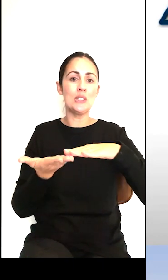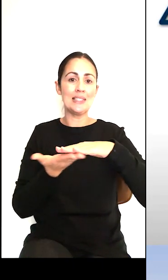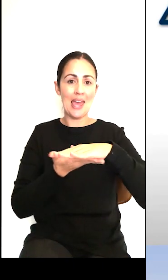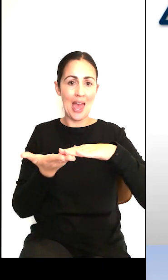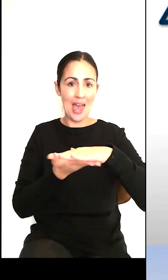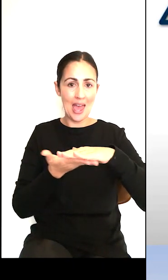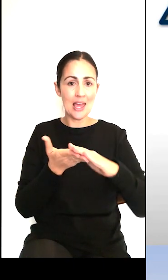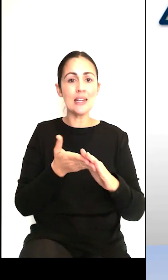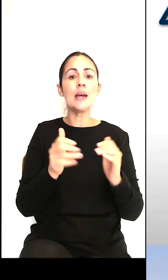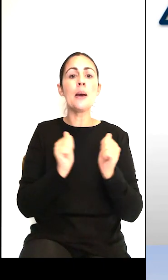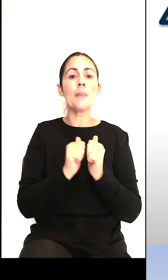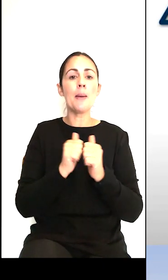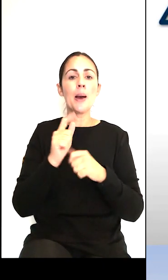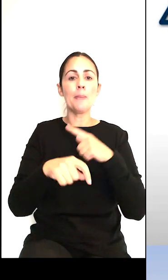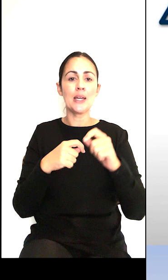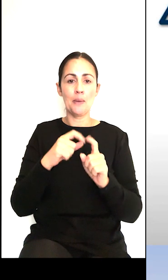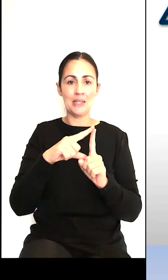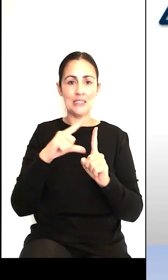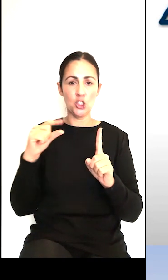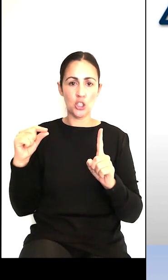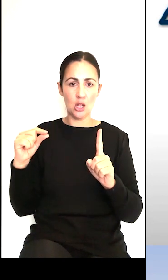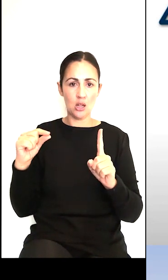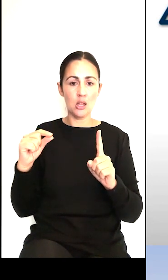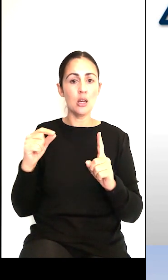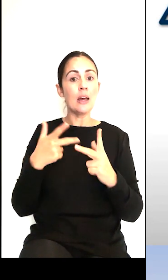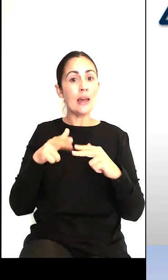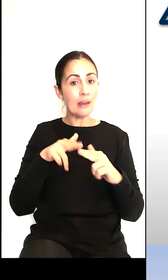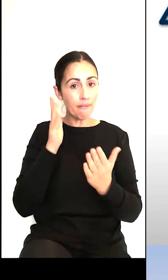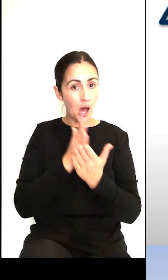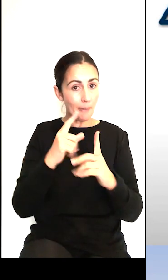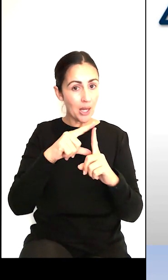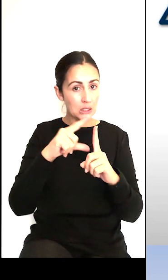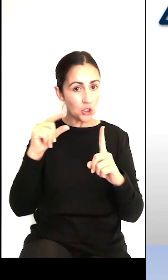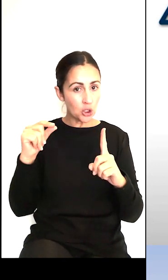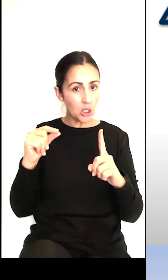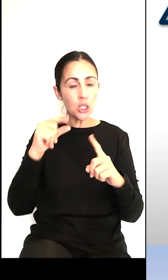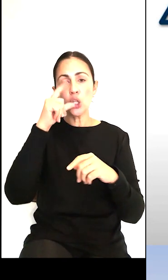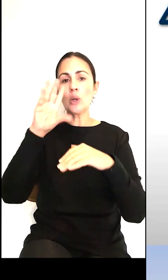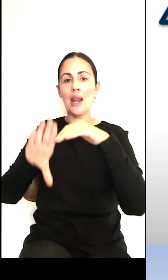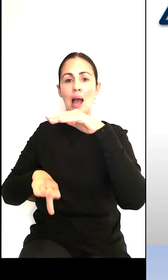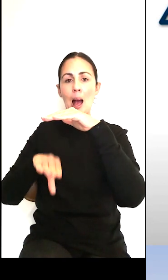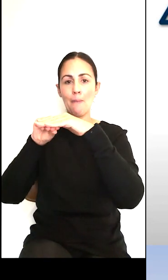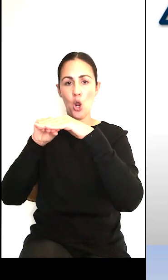it means that it can be uploaded to the My Health Record system and kept safely and securely in an electronic form,